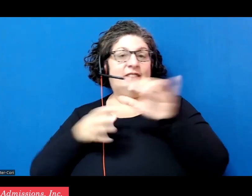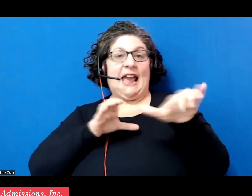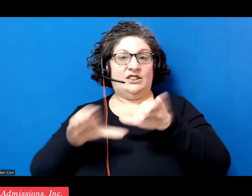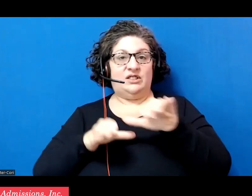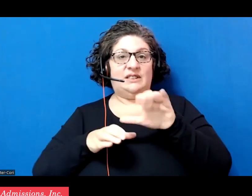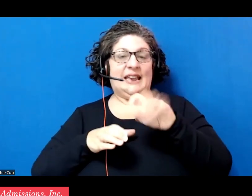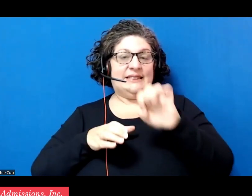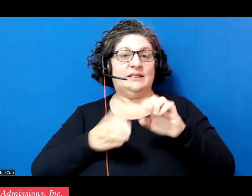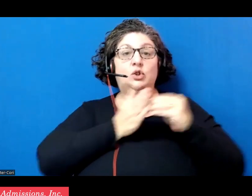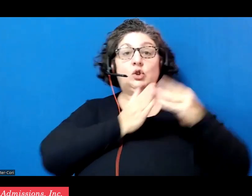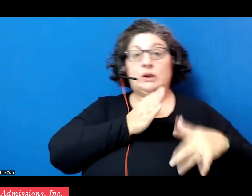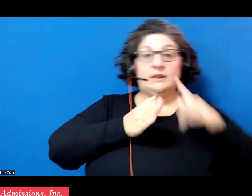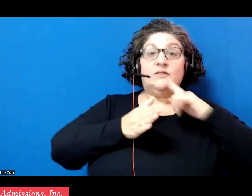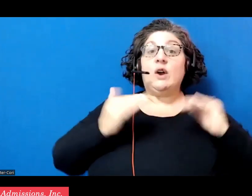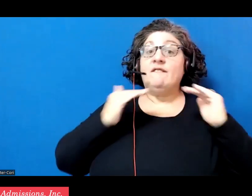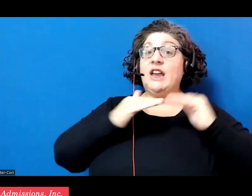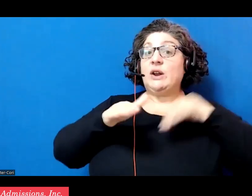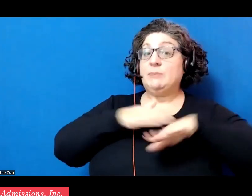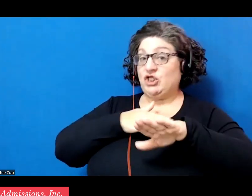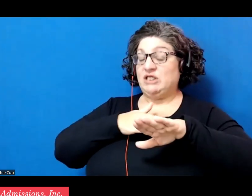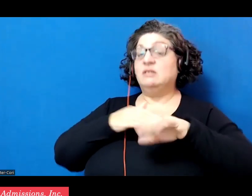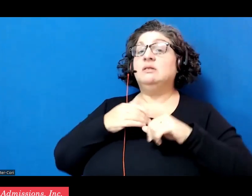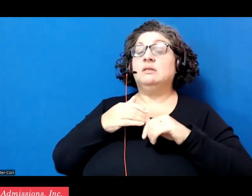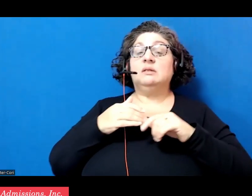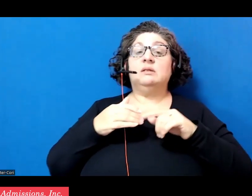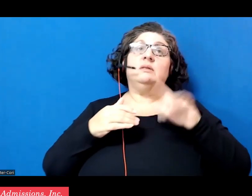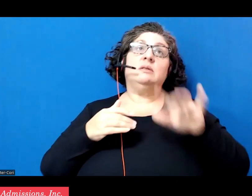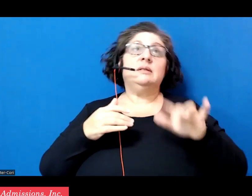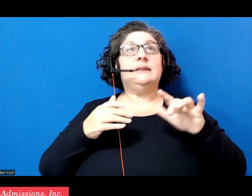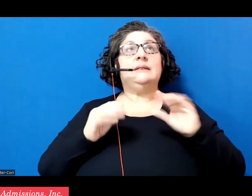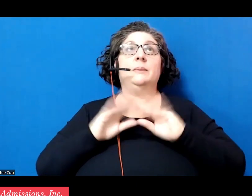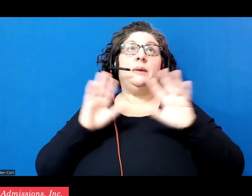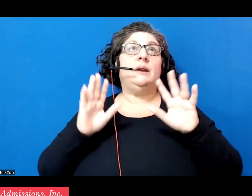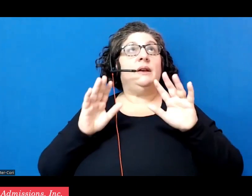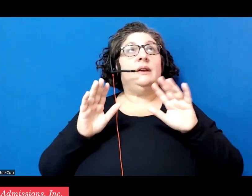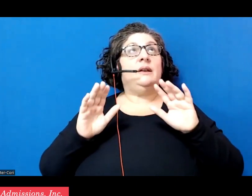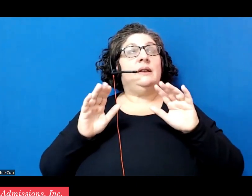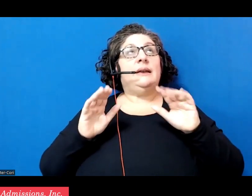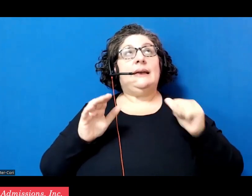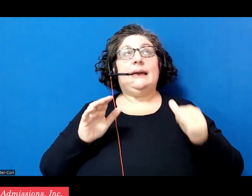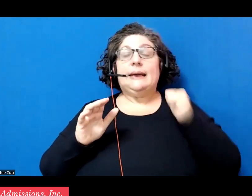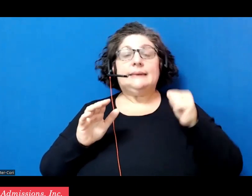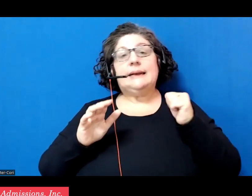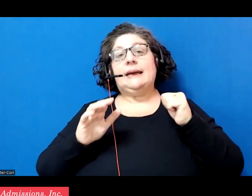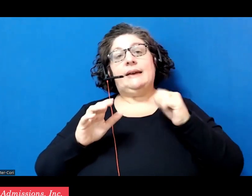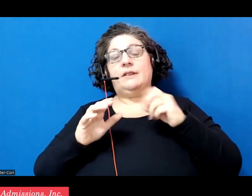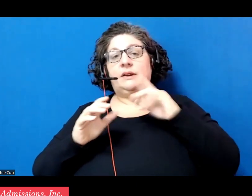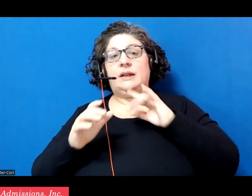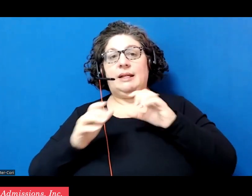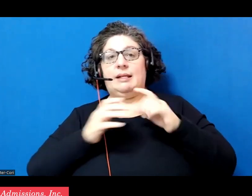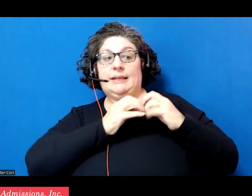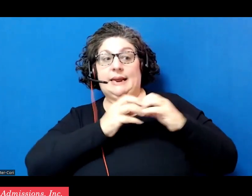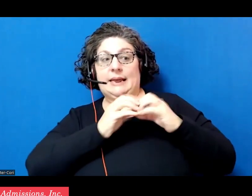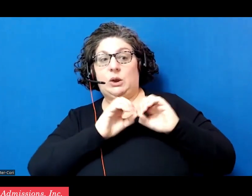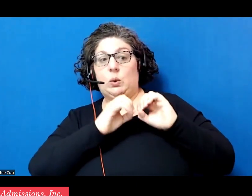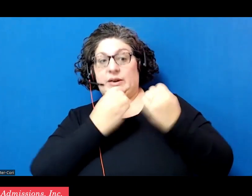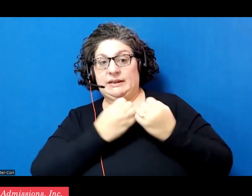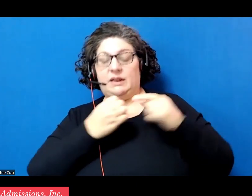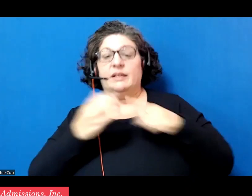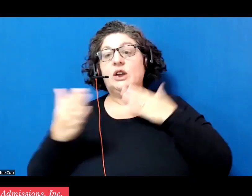Students for fair admissions, which is affirmative action litigating organization is suing Harvard